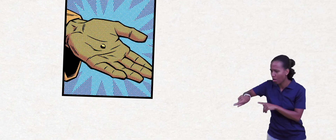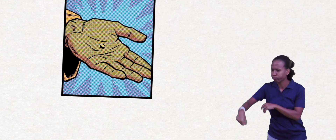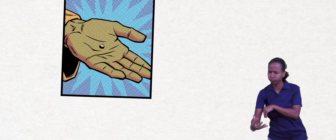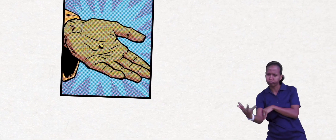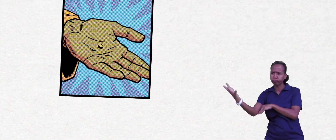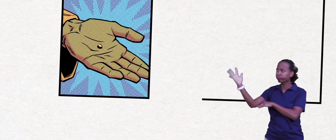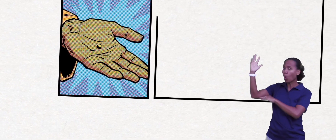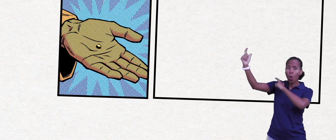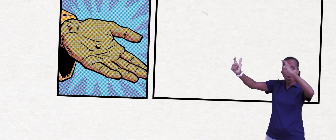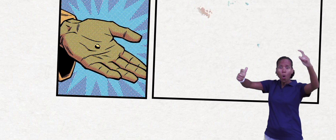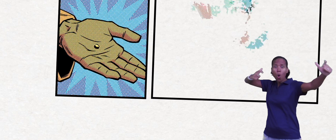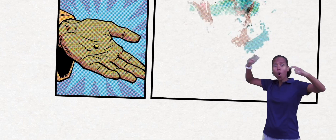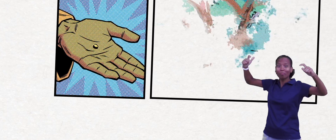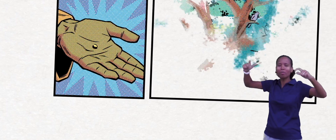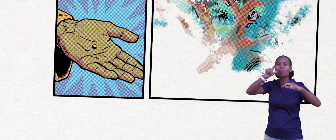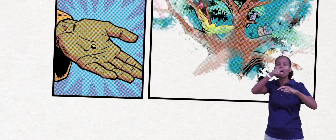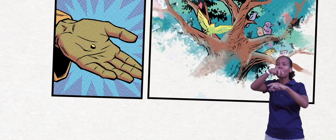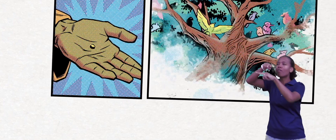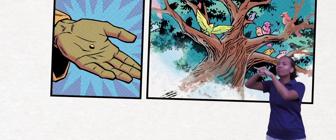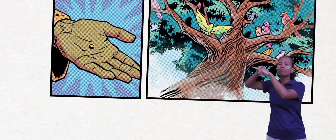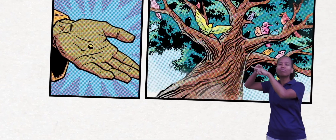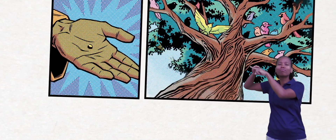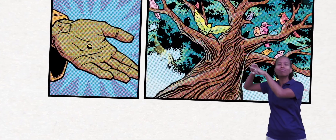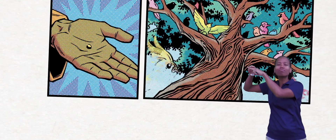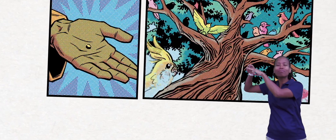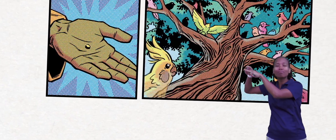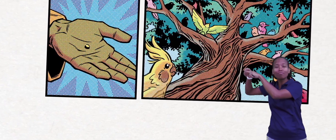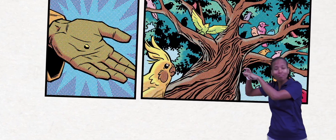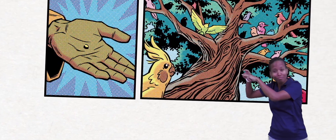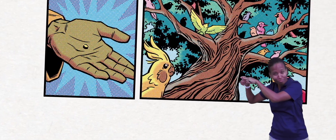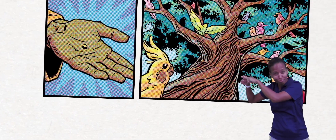It grew and became a huge tree, and birds came to perch in its branches.”